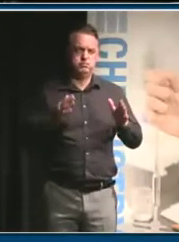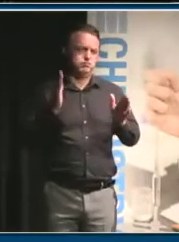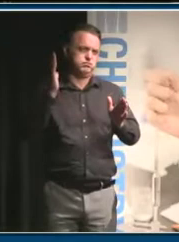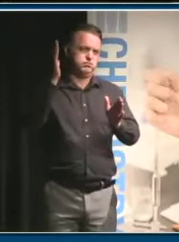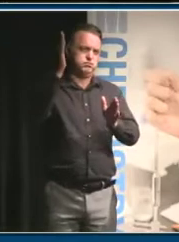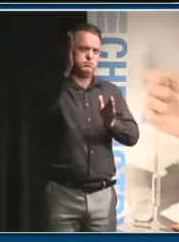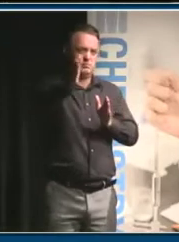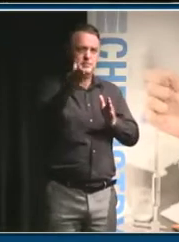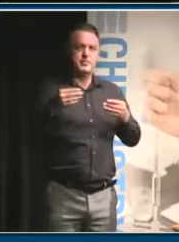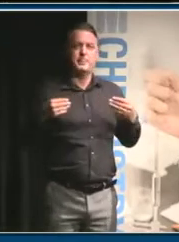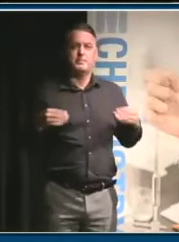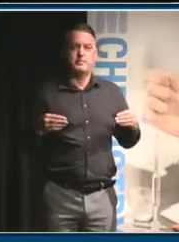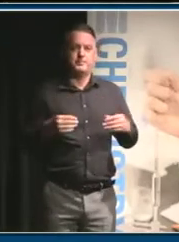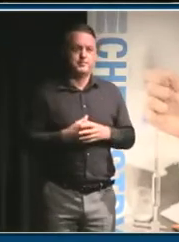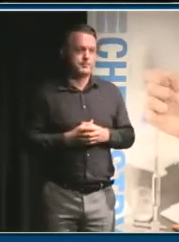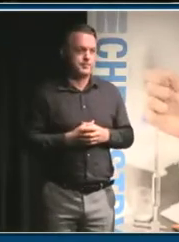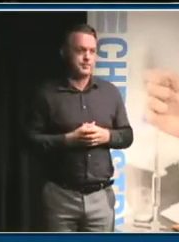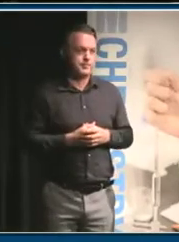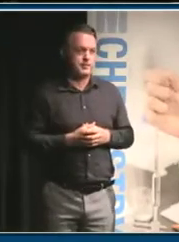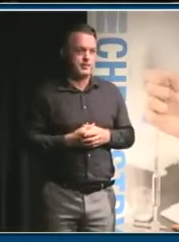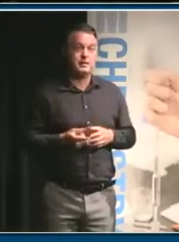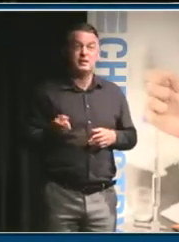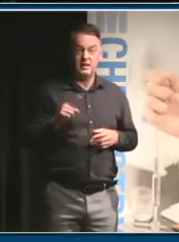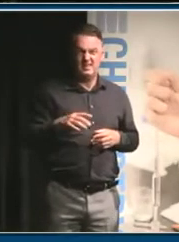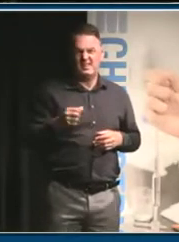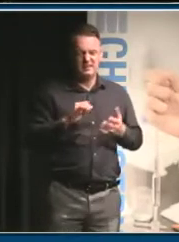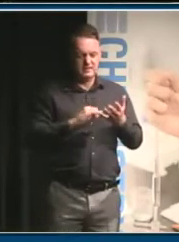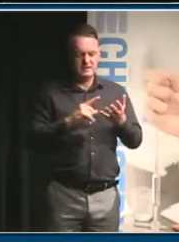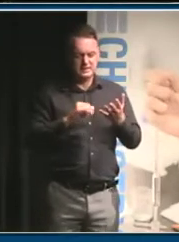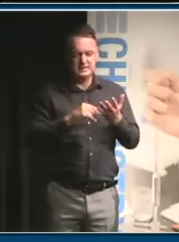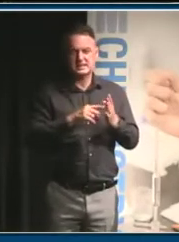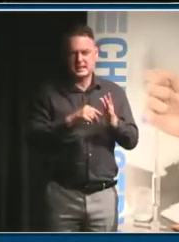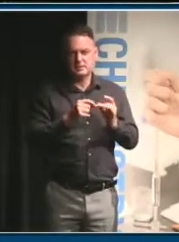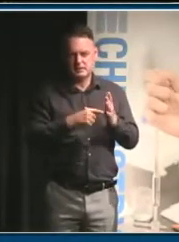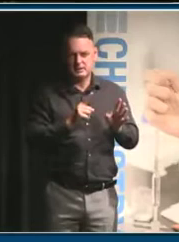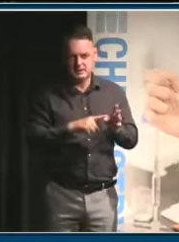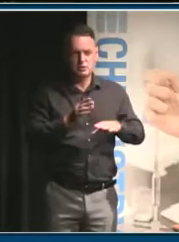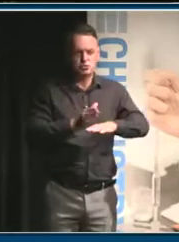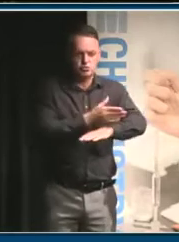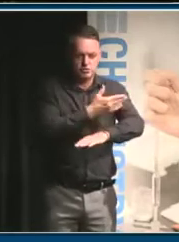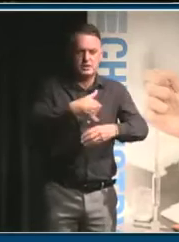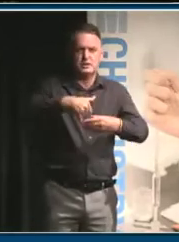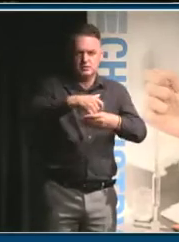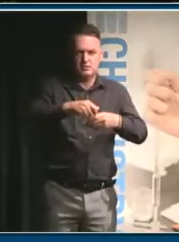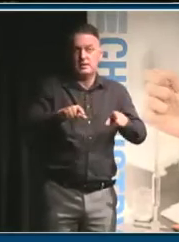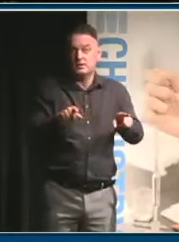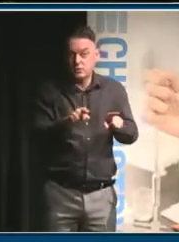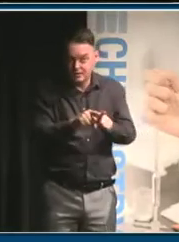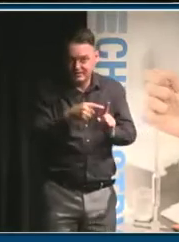and then oh by the way here's the sustainability the green chemistry component of it. So when we